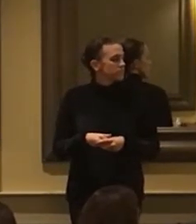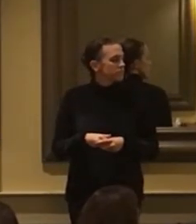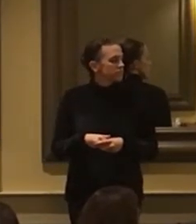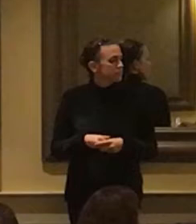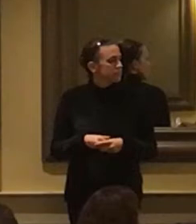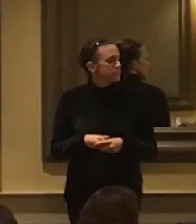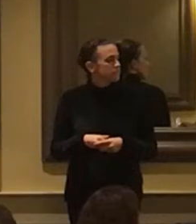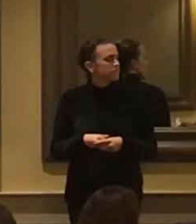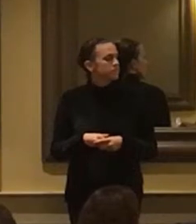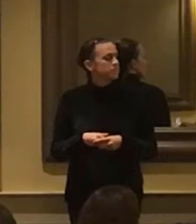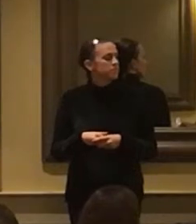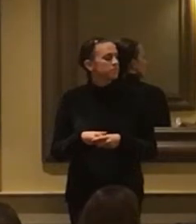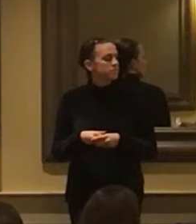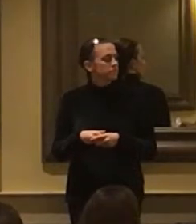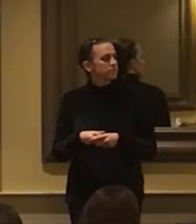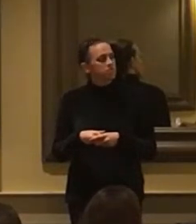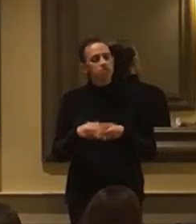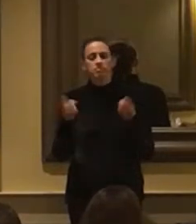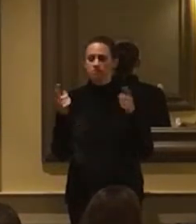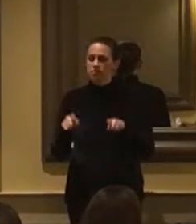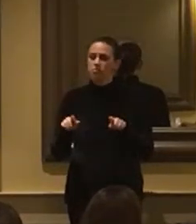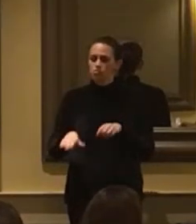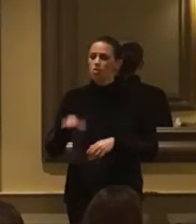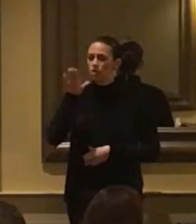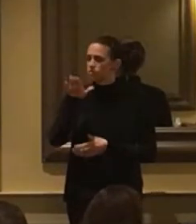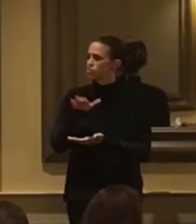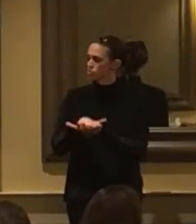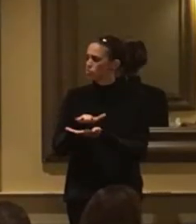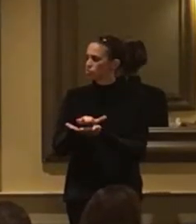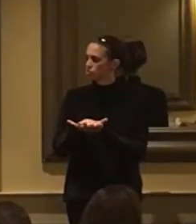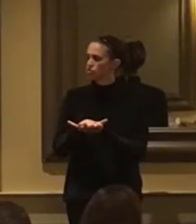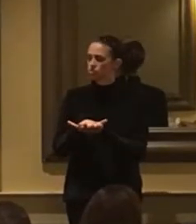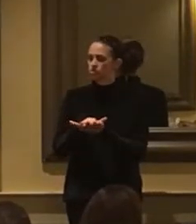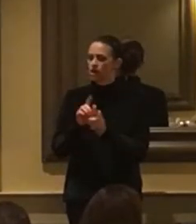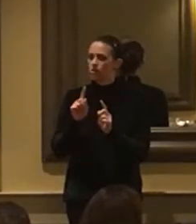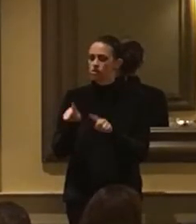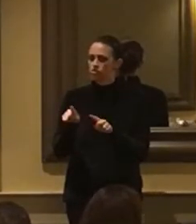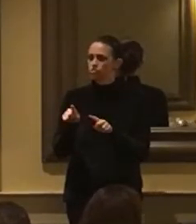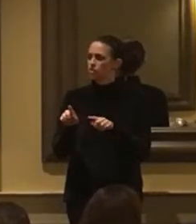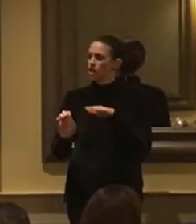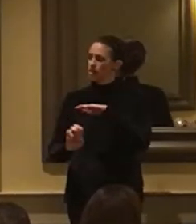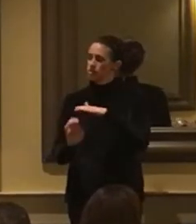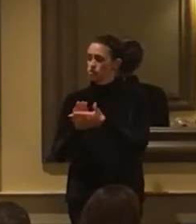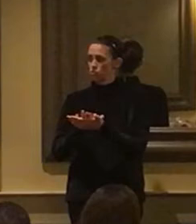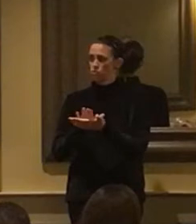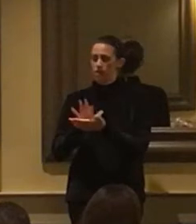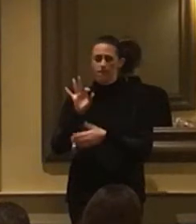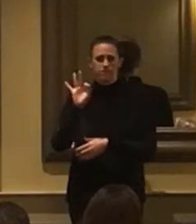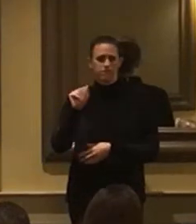And yeh like growing up in school, I went to (UNKNOWN) elementary and it was like all of hard of hearing, deaf kids.